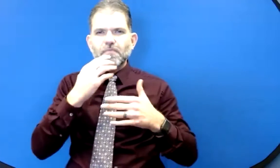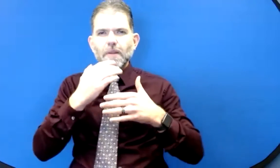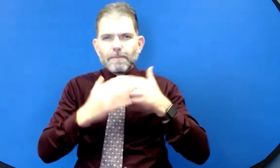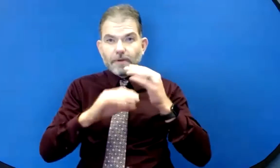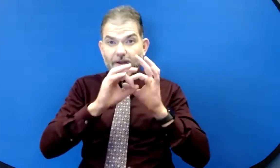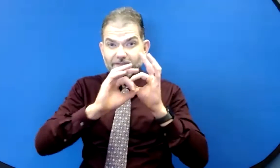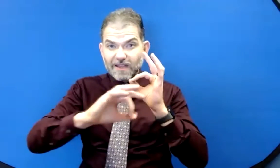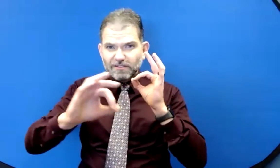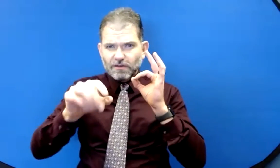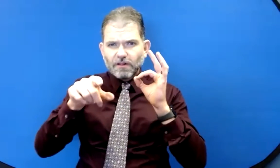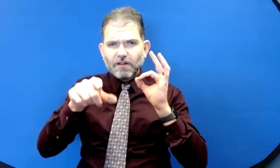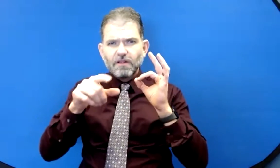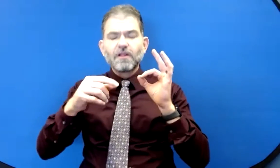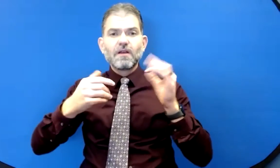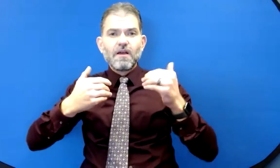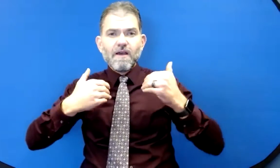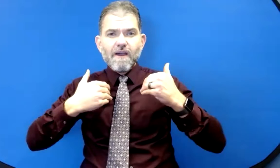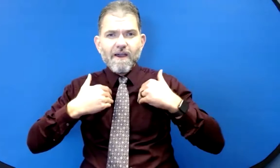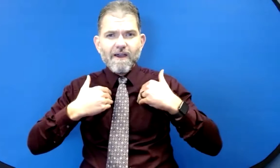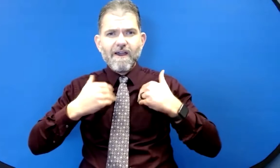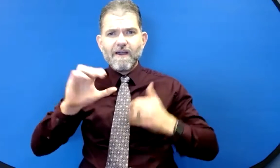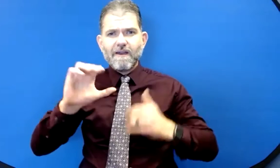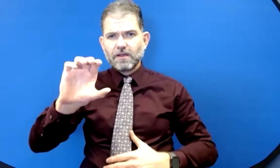ASL Interpreter: It's called Tereskolosis, where the blood vessel